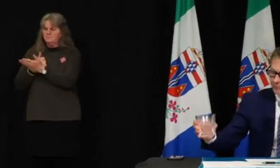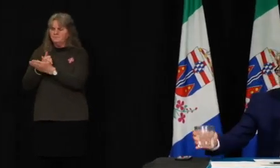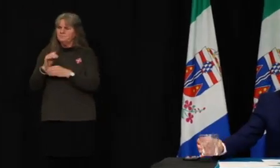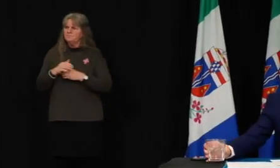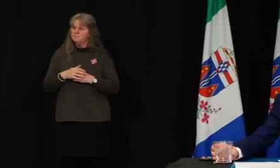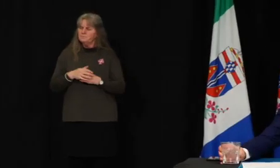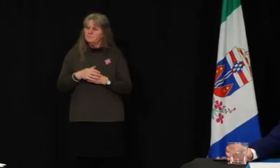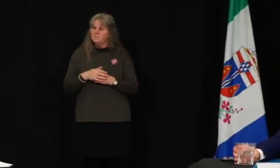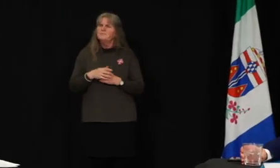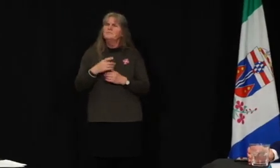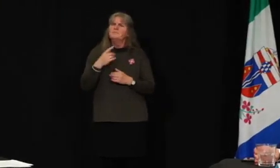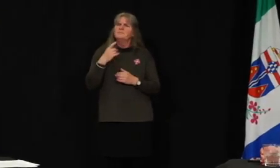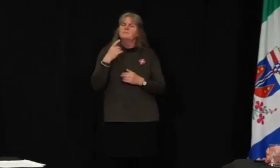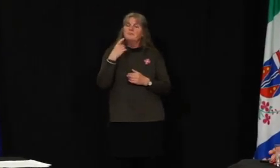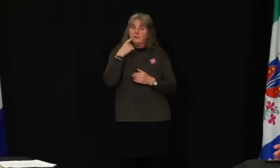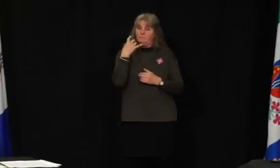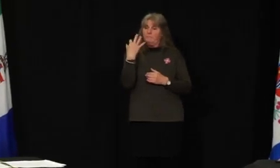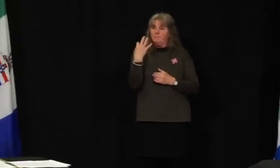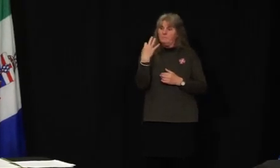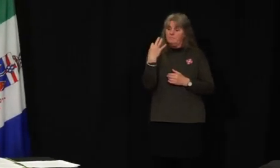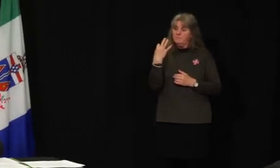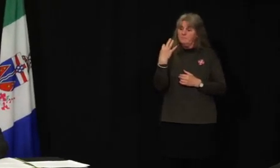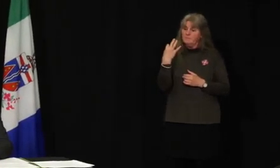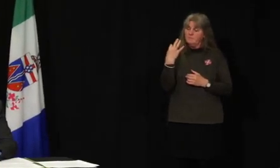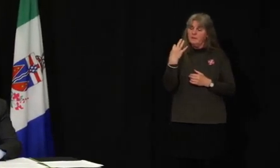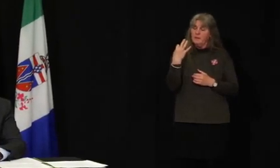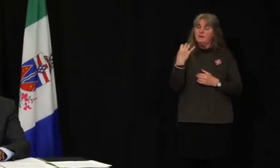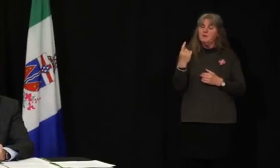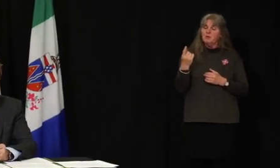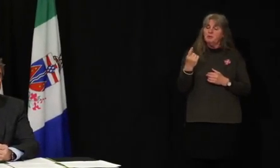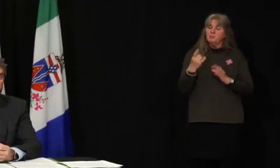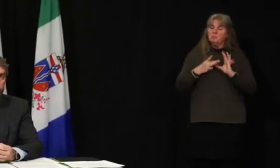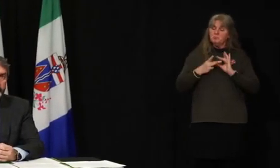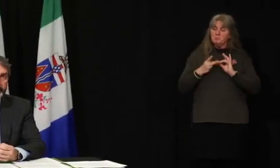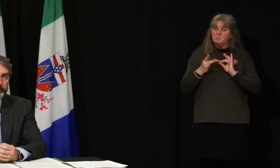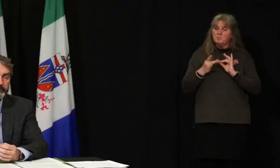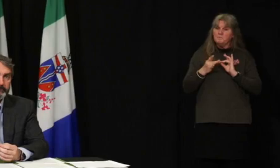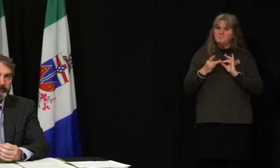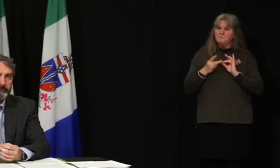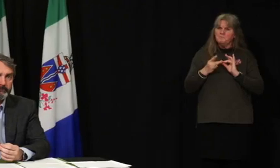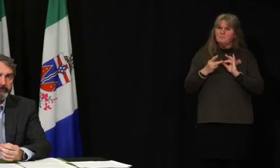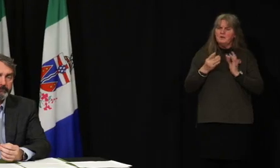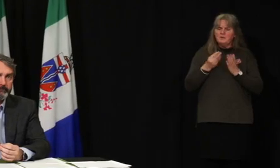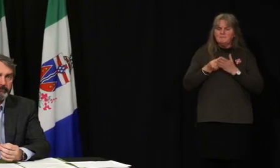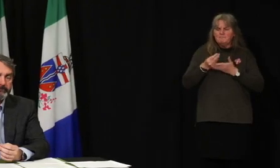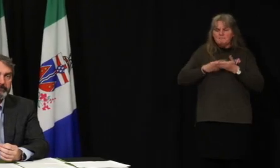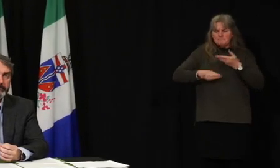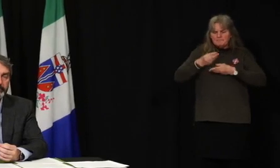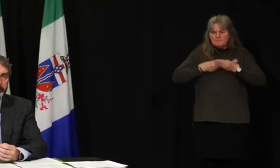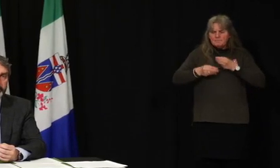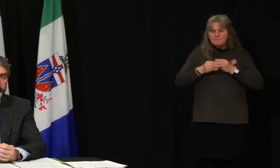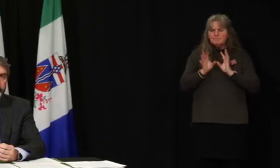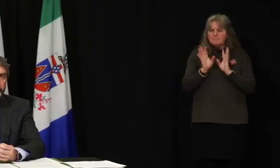Just following up from Friday, at that time you had said-- just about the budget meetings and